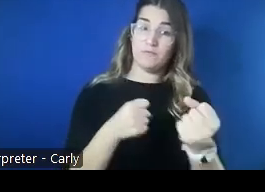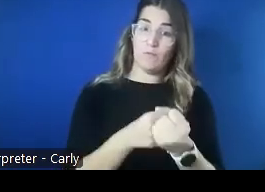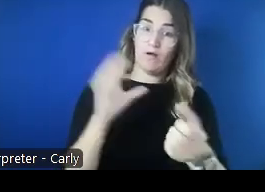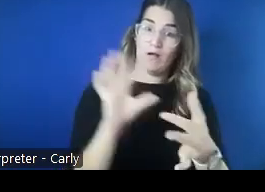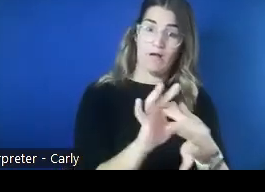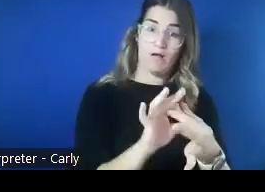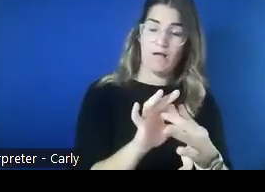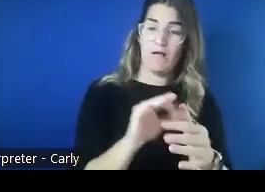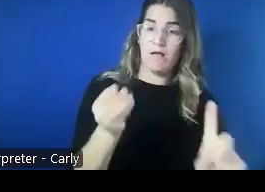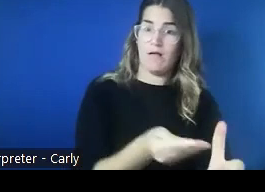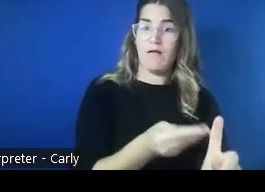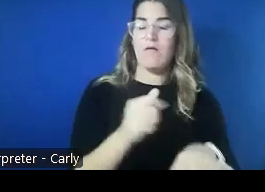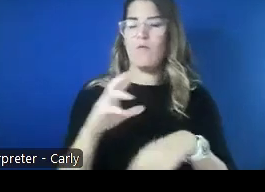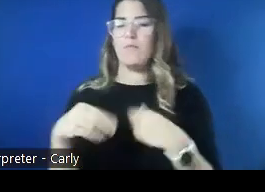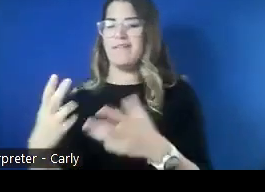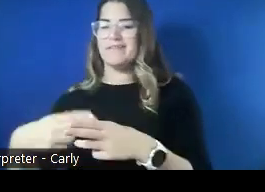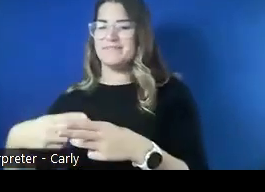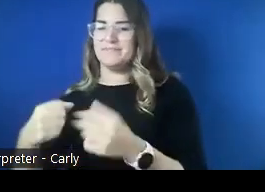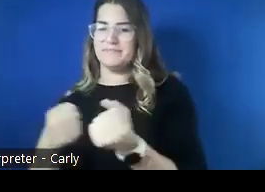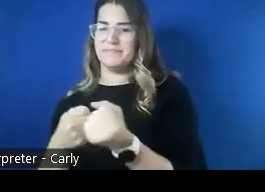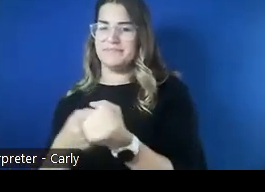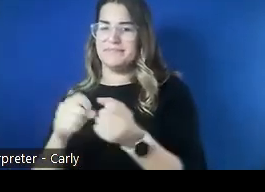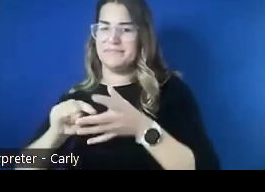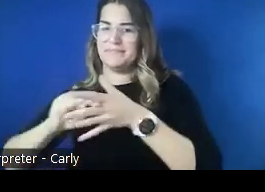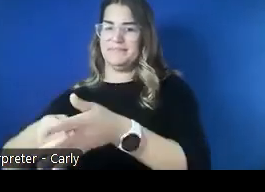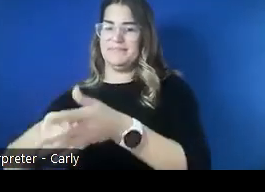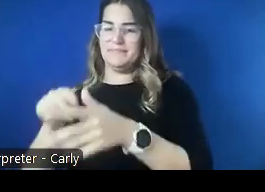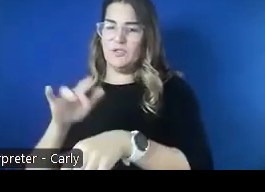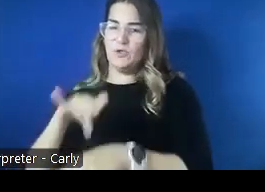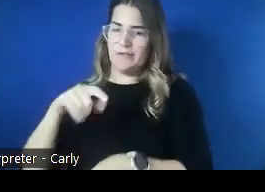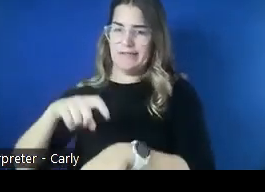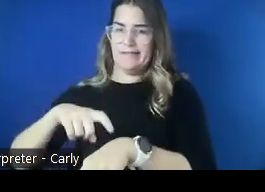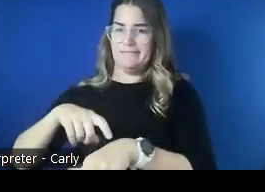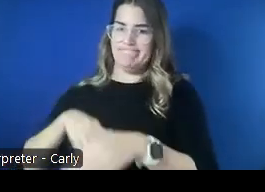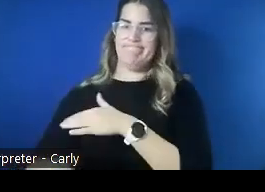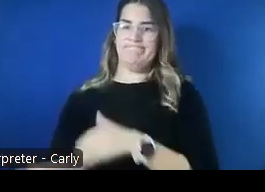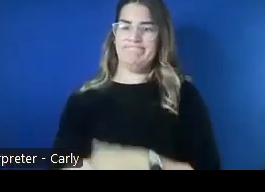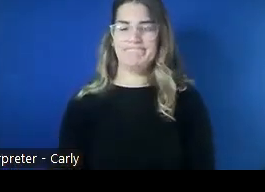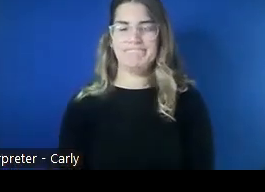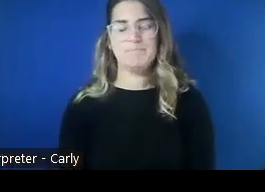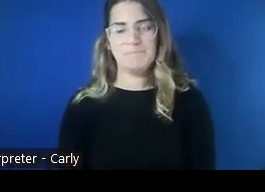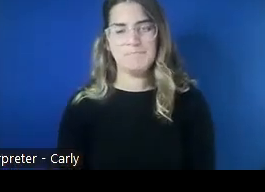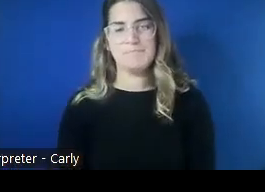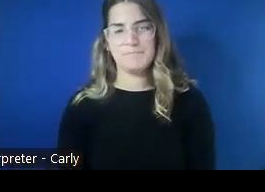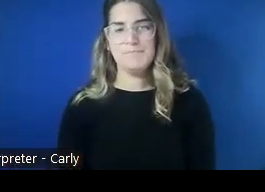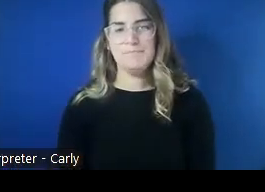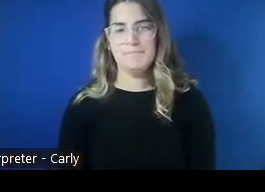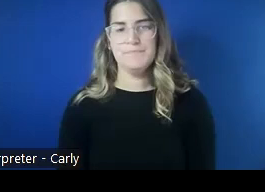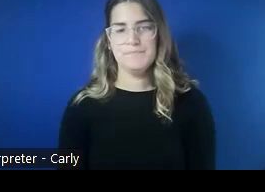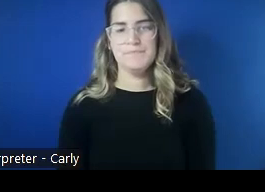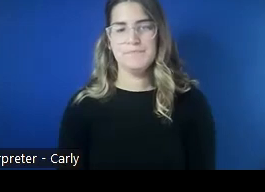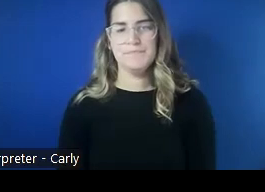some of that additional support early um in the in the Pediatric space so I will always ask about